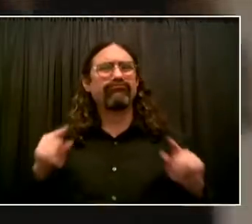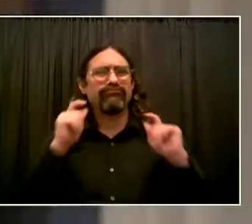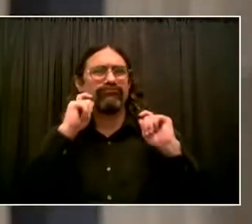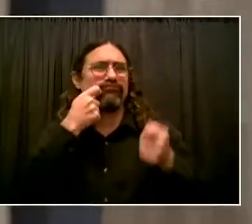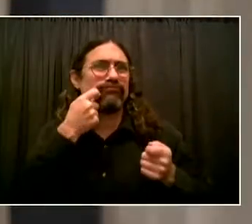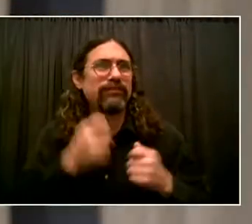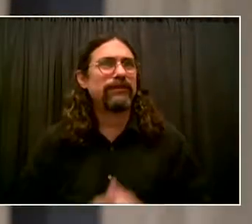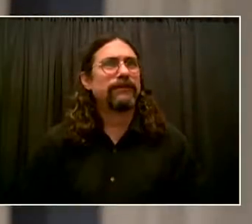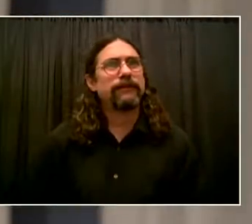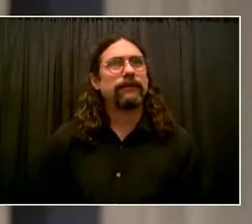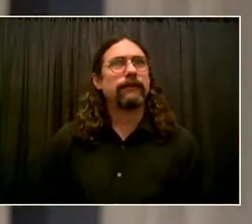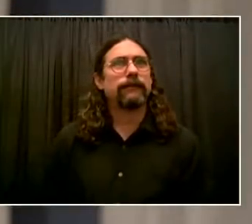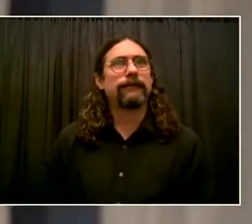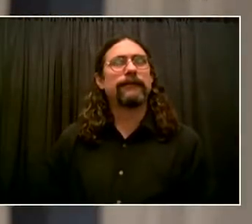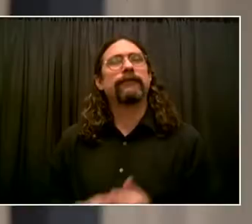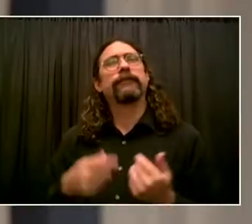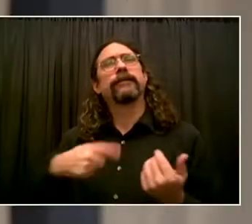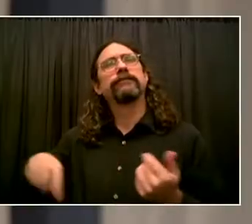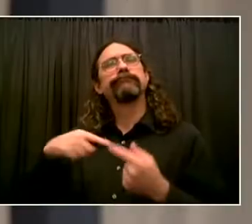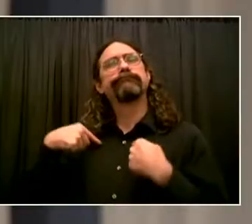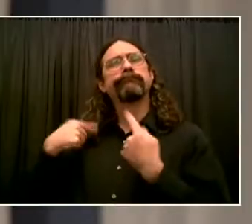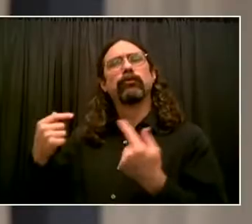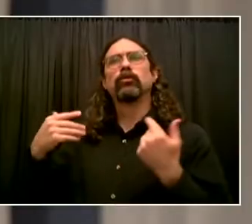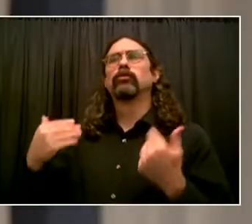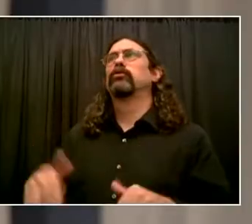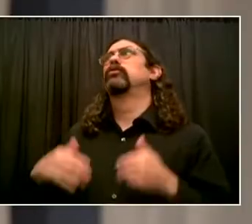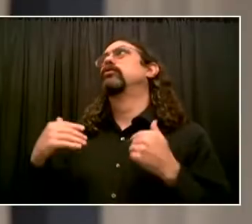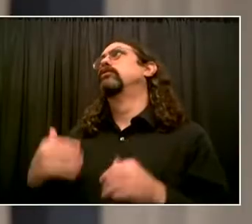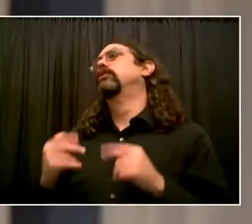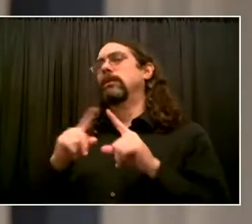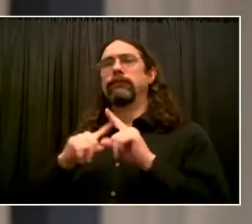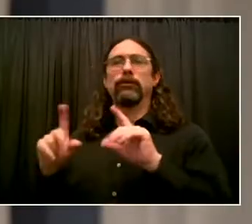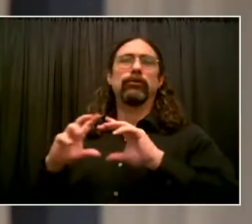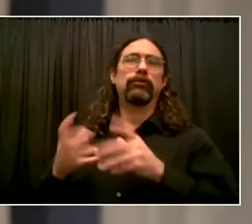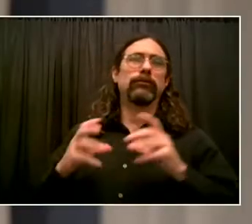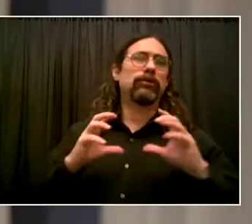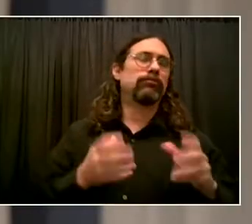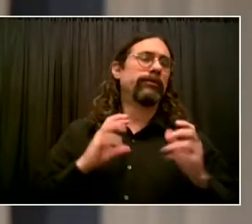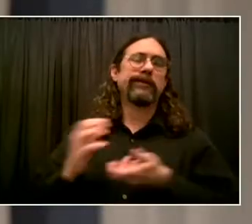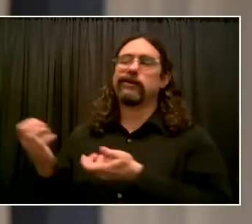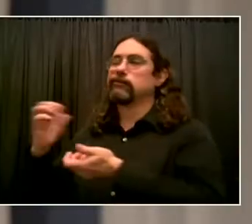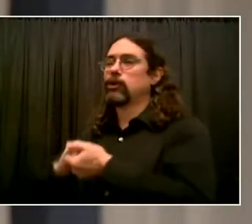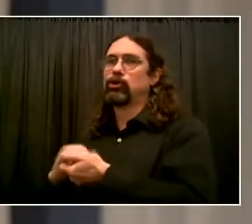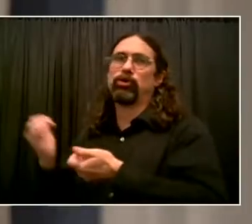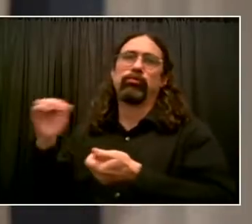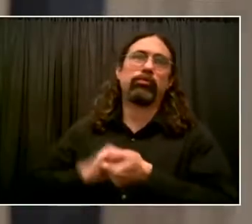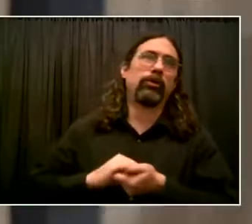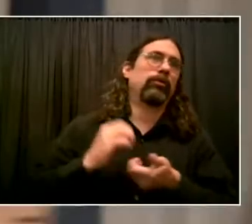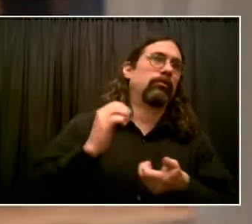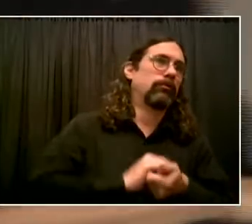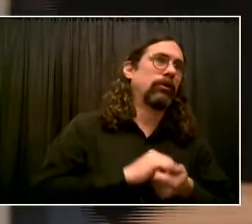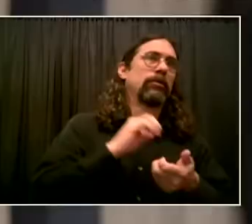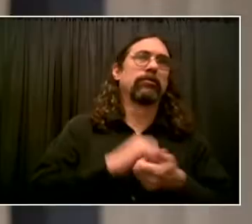WHILE PRESERVING ITS CHARM AND HTISORY. AS HPD COMMISSIONER AND DEPUTY MAYOR I HAVE HAD THE